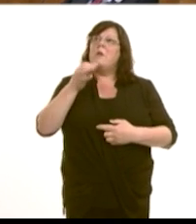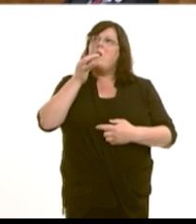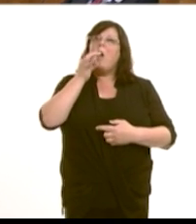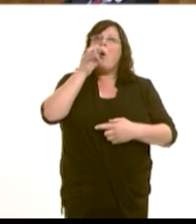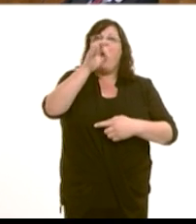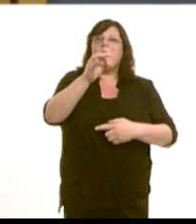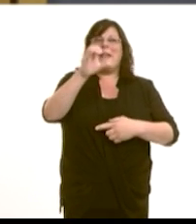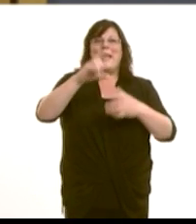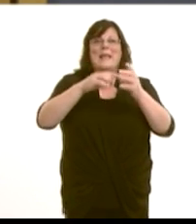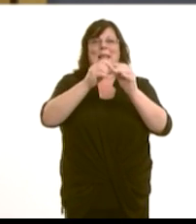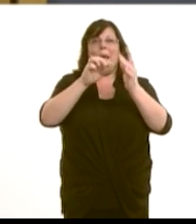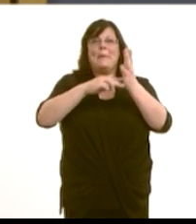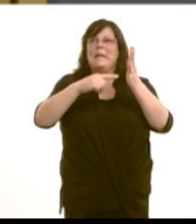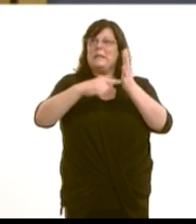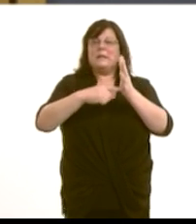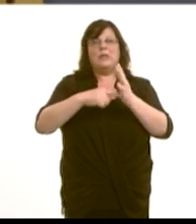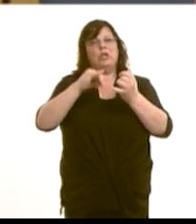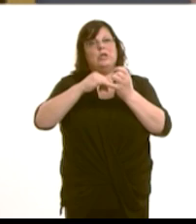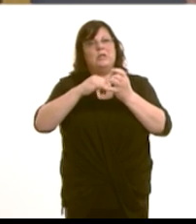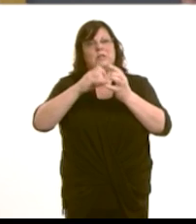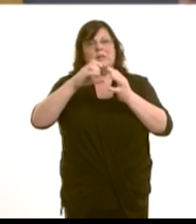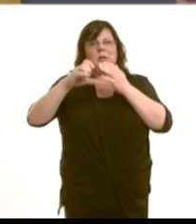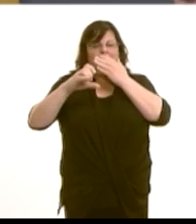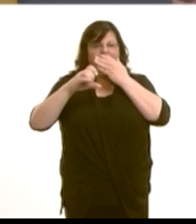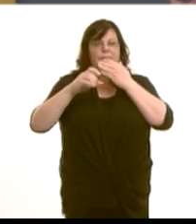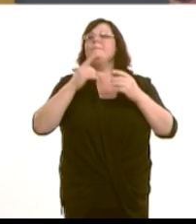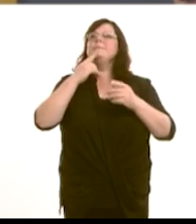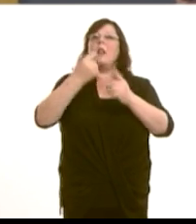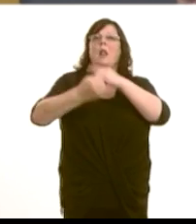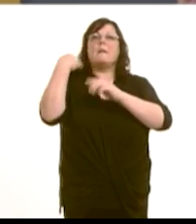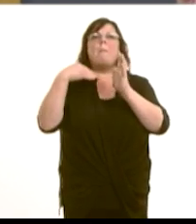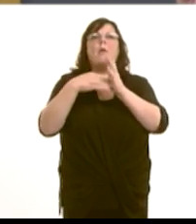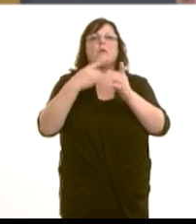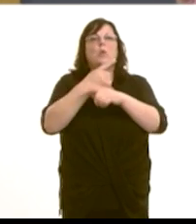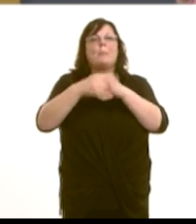able to highlight a report from Sheffield Hallam University, which identified the disproportionate